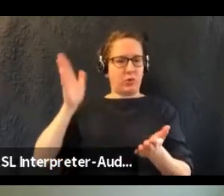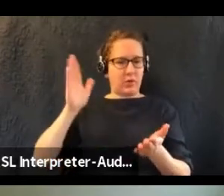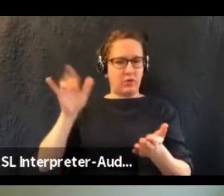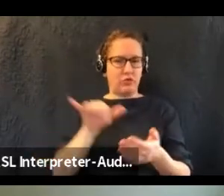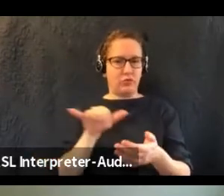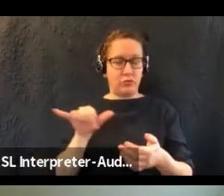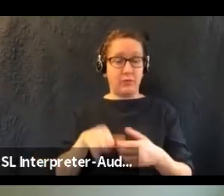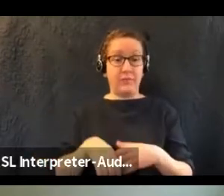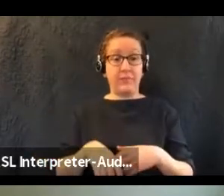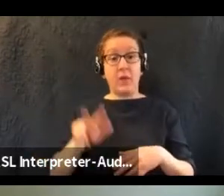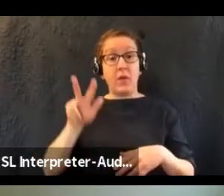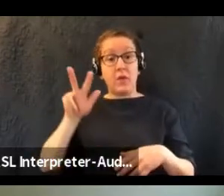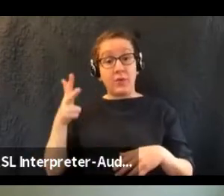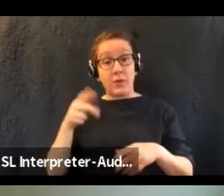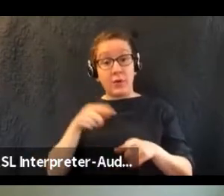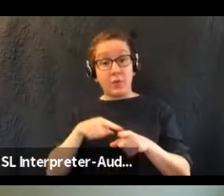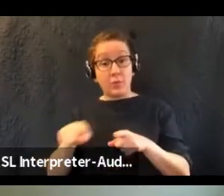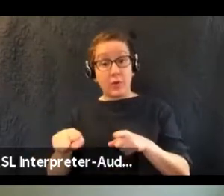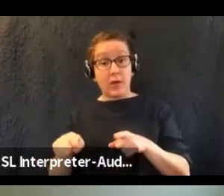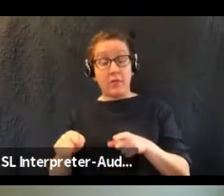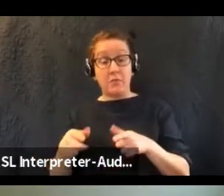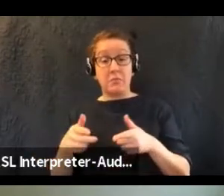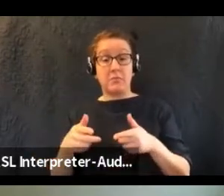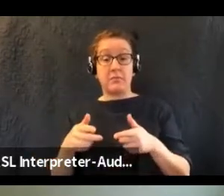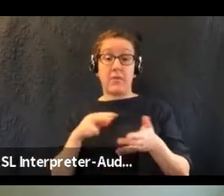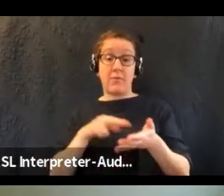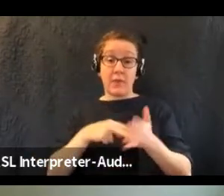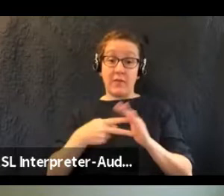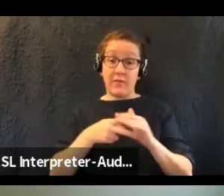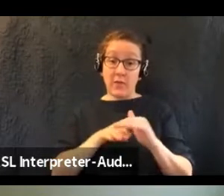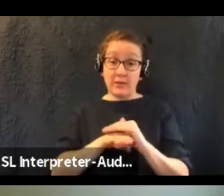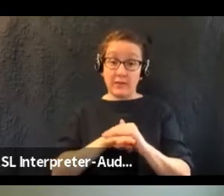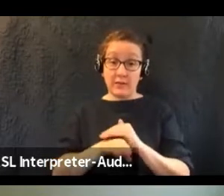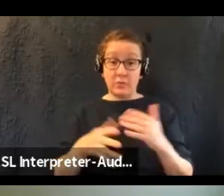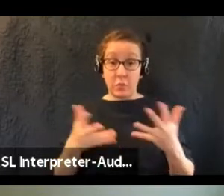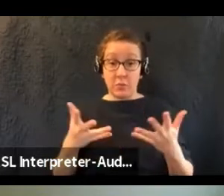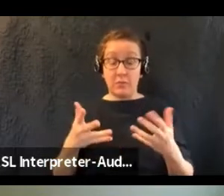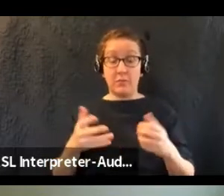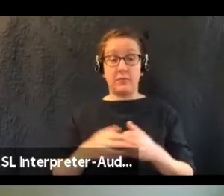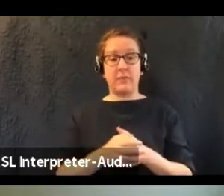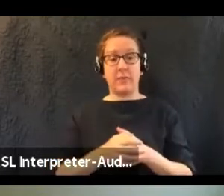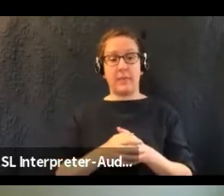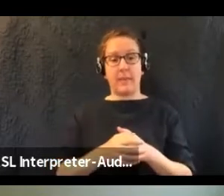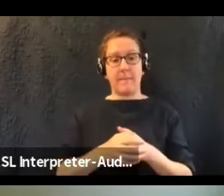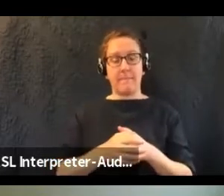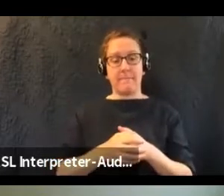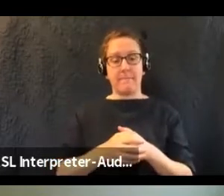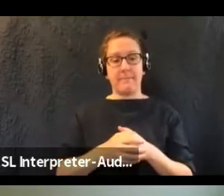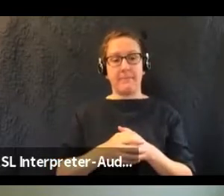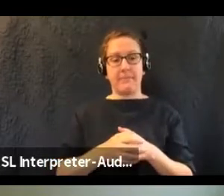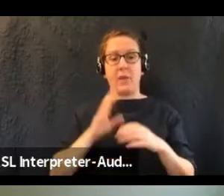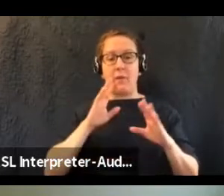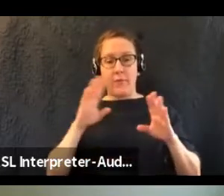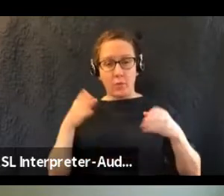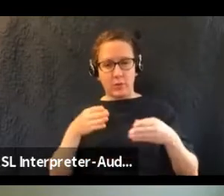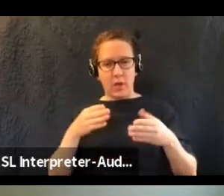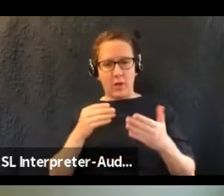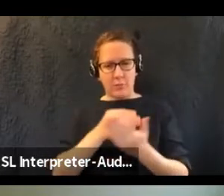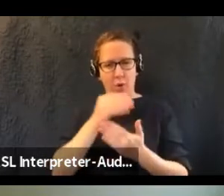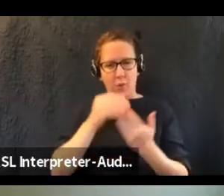The third arena of meaningful access really is focusing on program and policy.